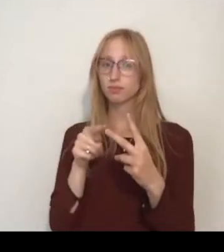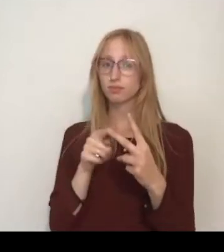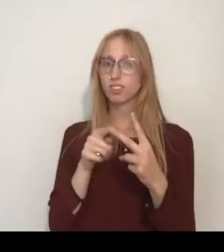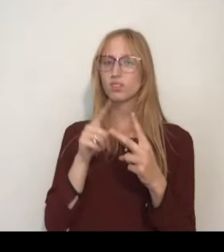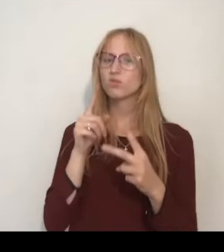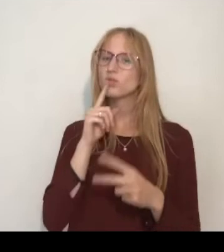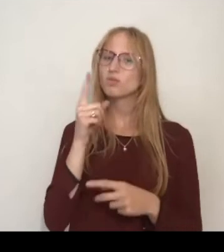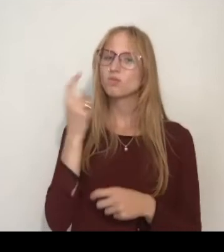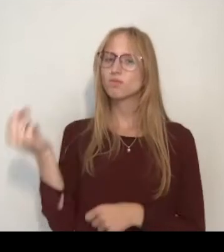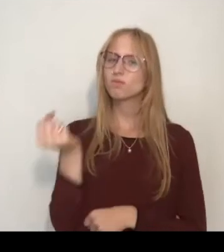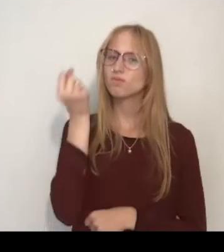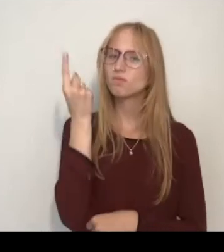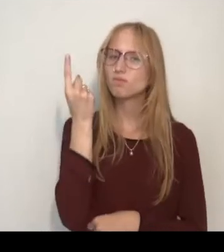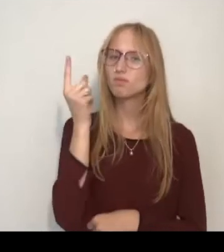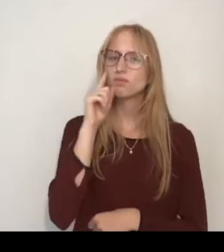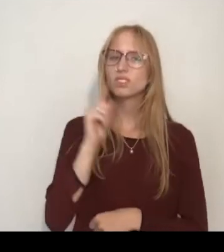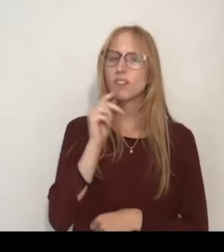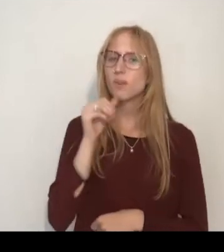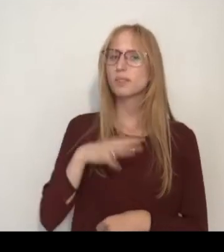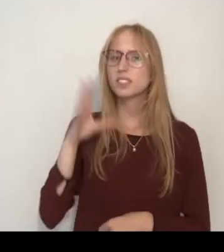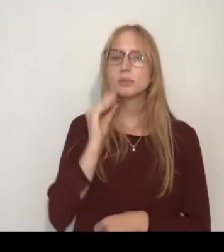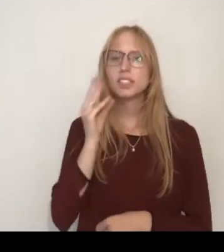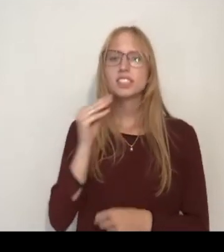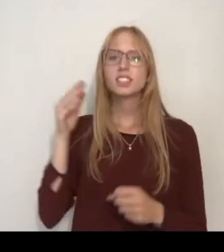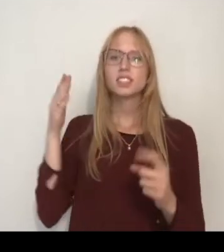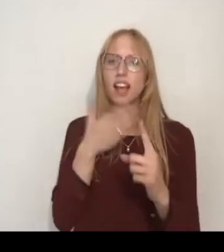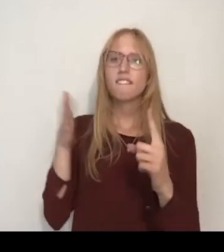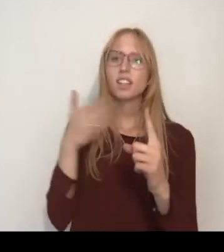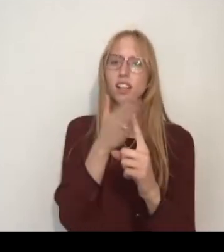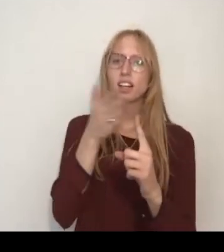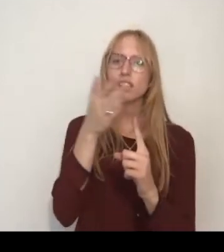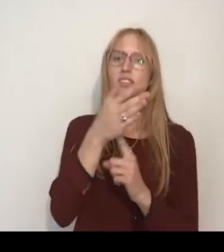Aim two: gain insight into the deaf women's experience